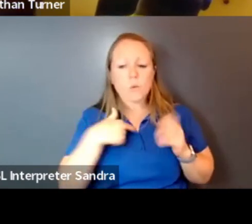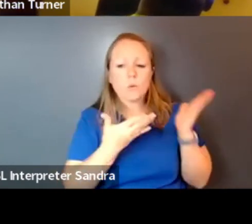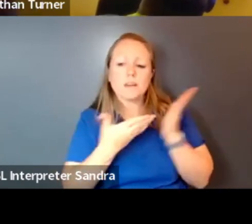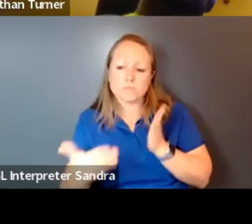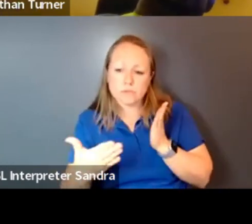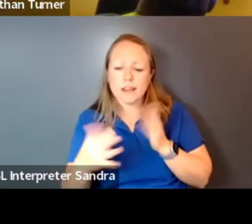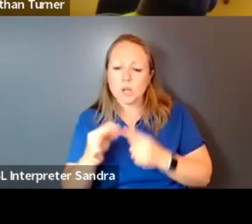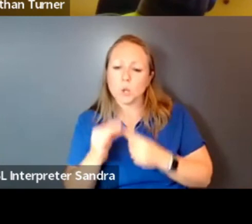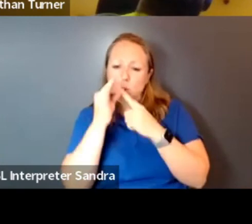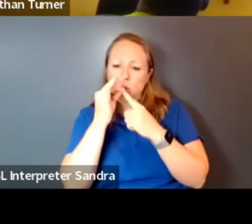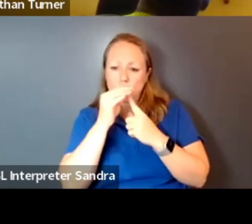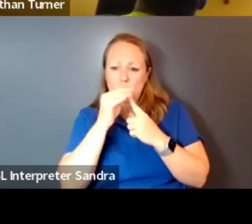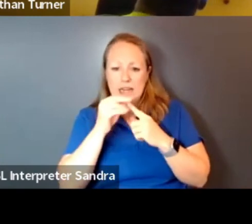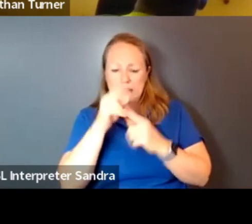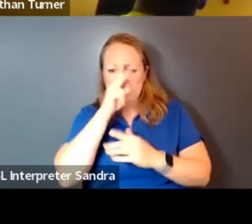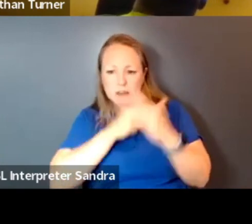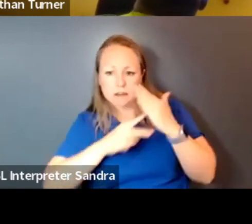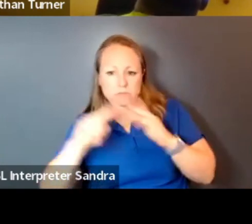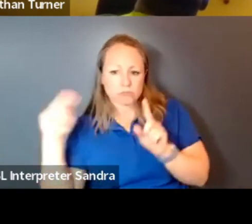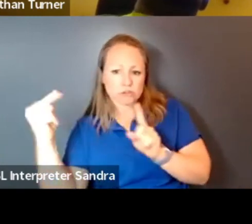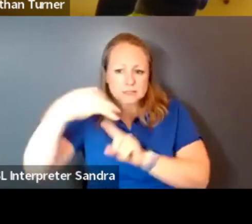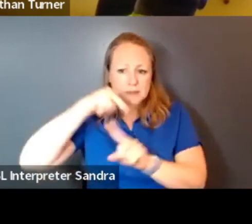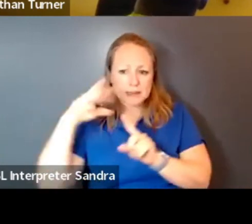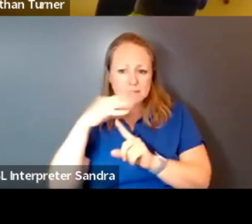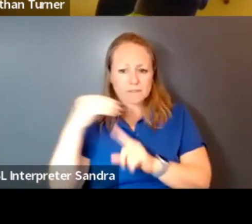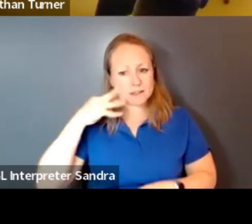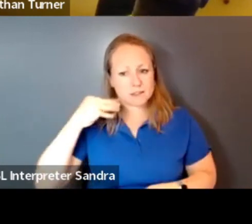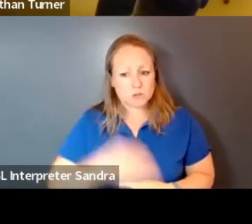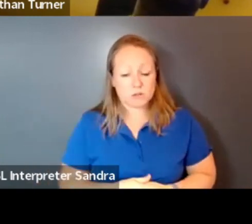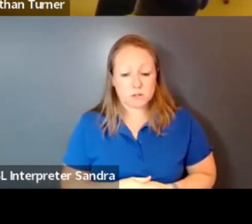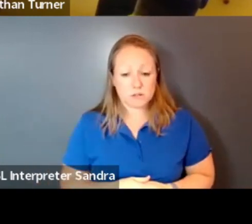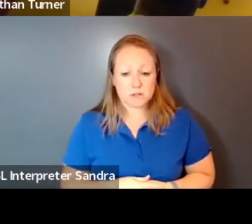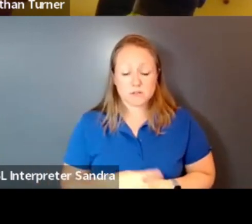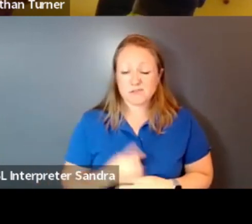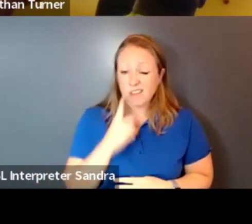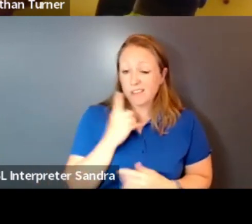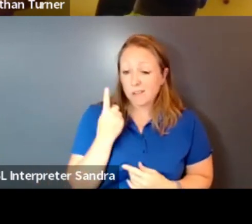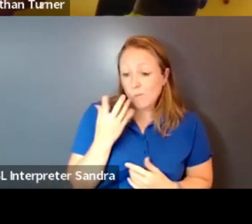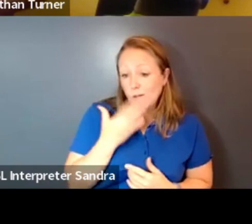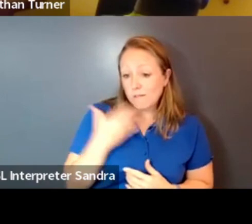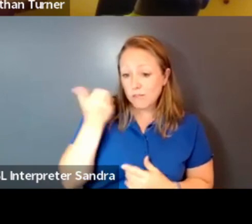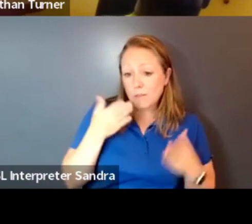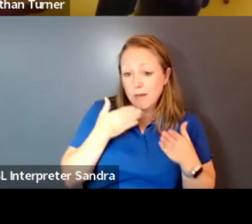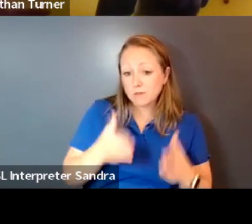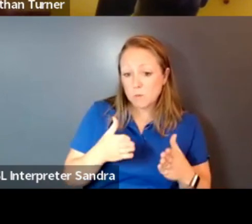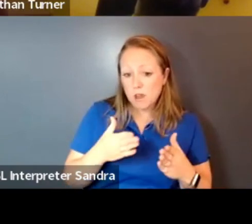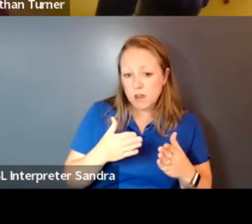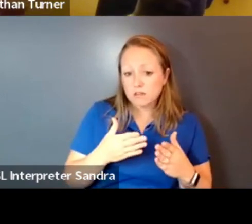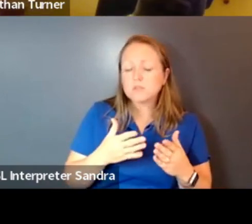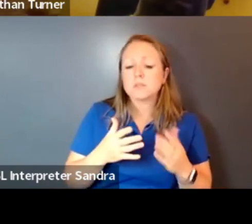experience. And I think that one of the best ways to do this is to strengthen our collaboration with Centers for Independent Living.